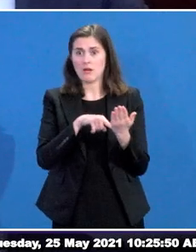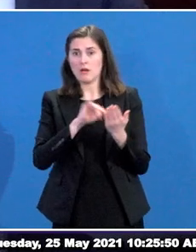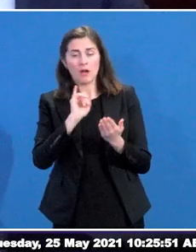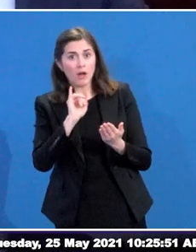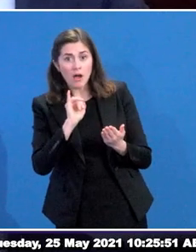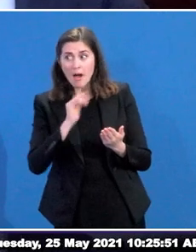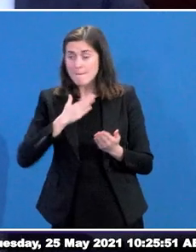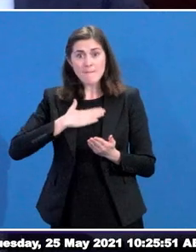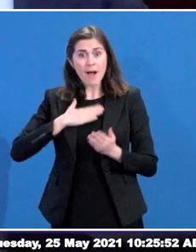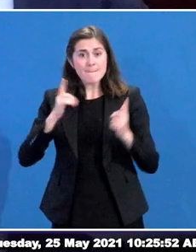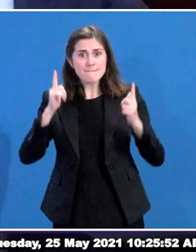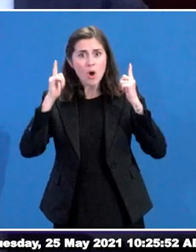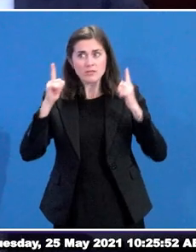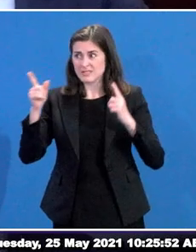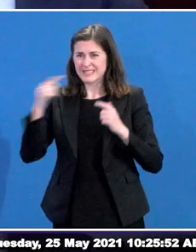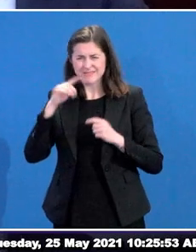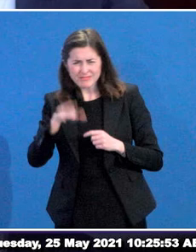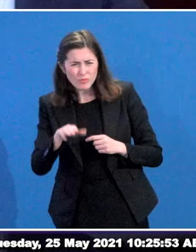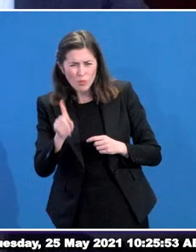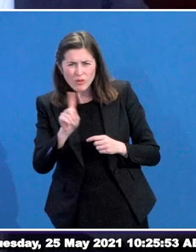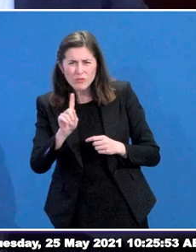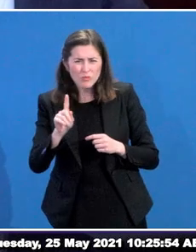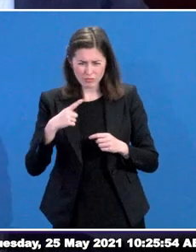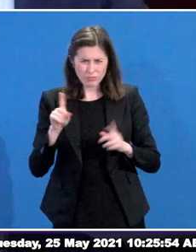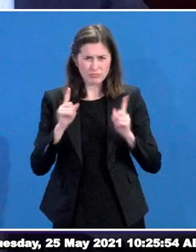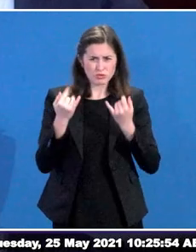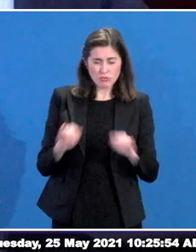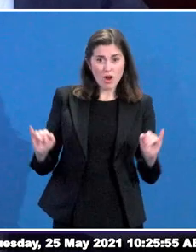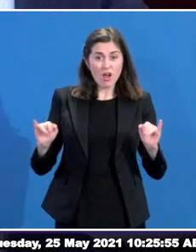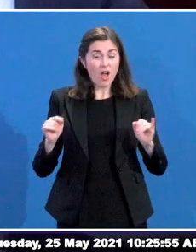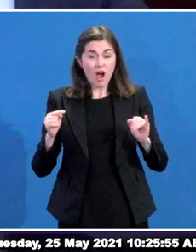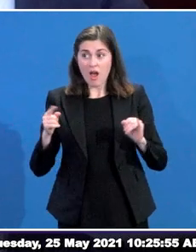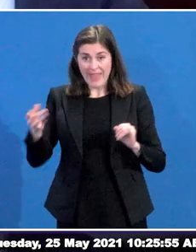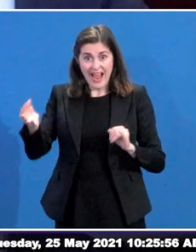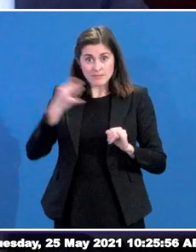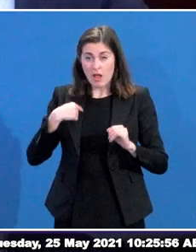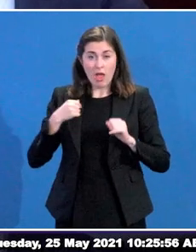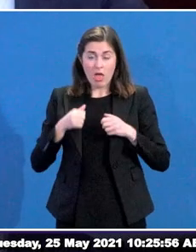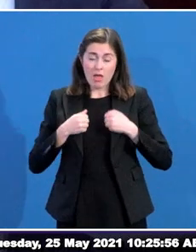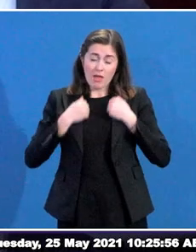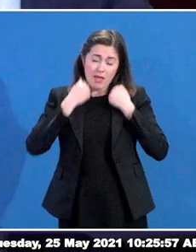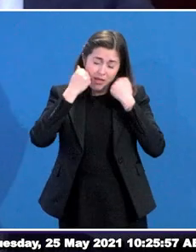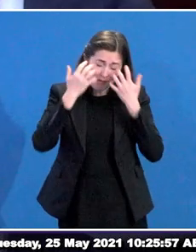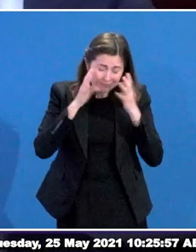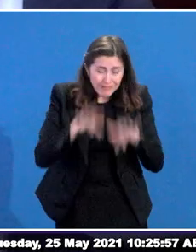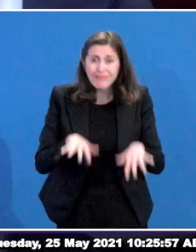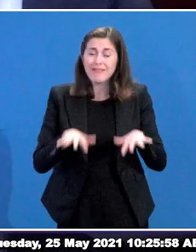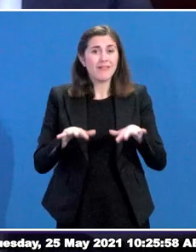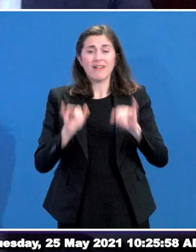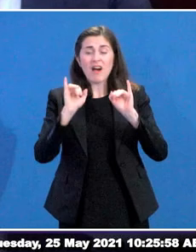"Mate, you are pinging, what is going on." And I just burst into tears and I was like, "Guys, I'm trying as hard